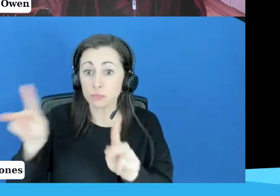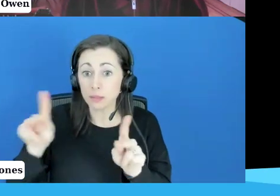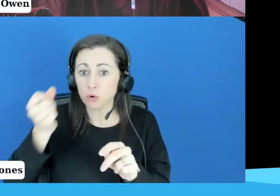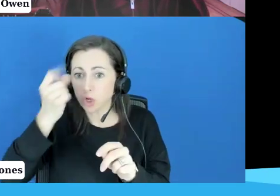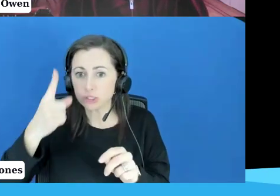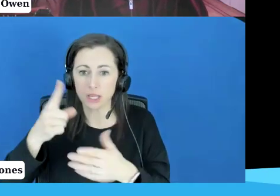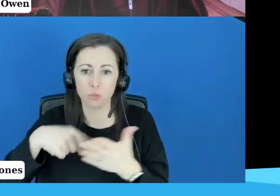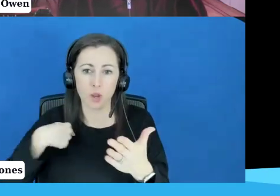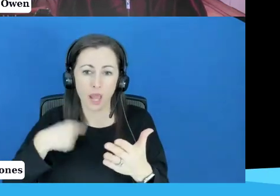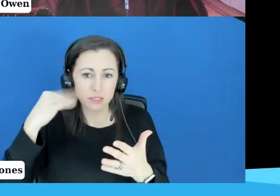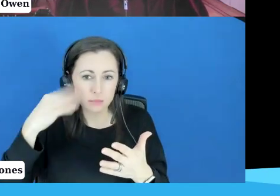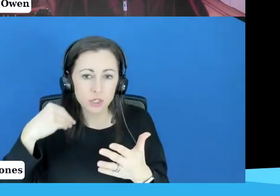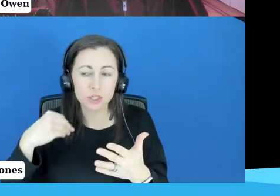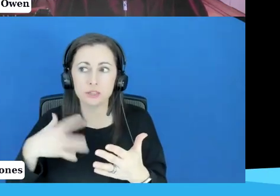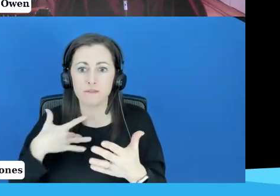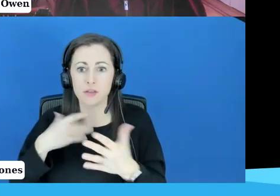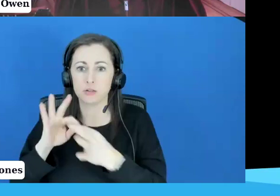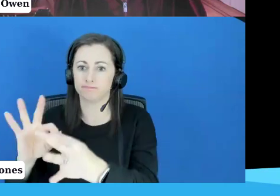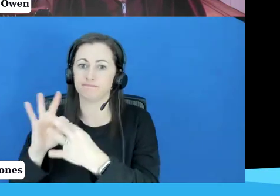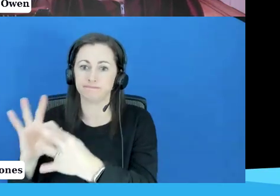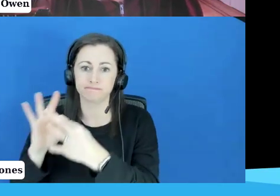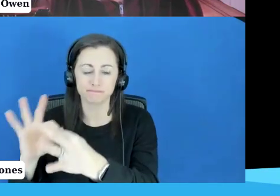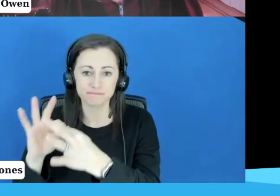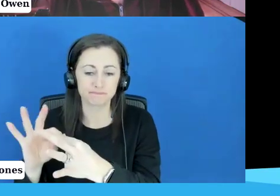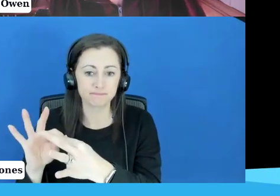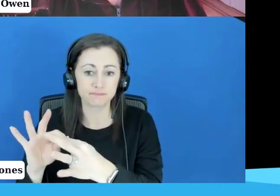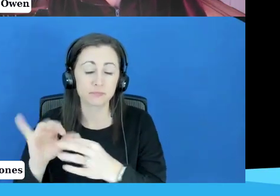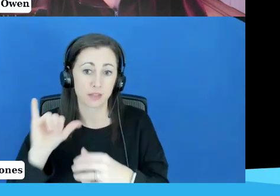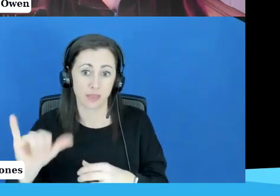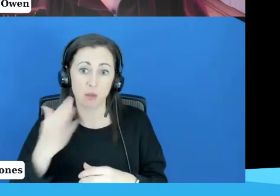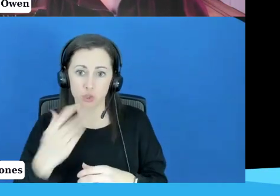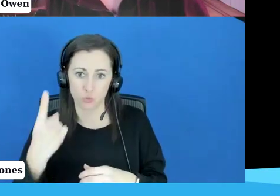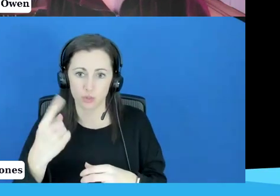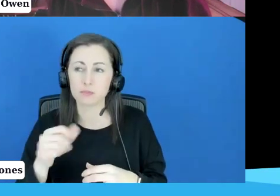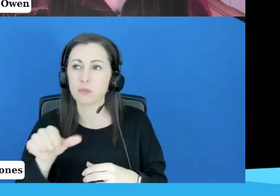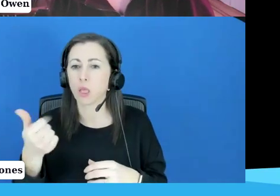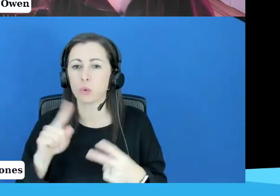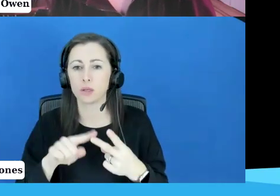or women that you can relate to. That was a good one. There’s another one, 'Mom on Wheels',